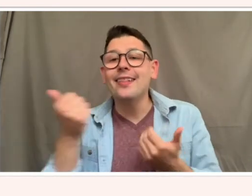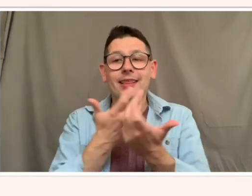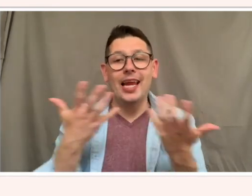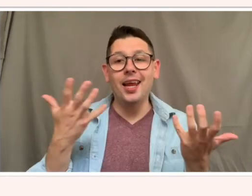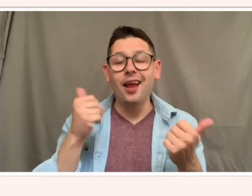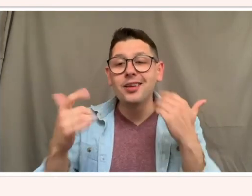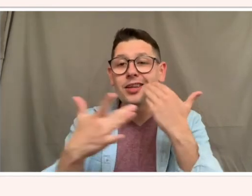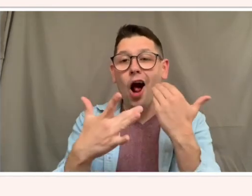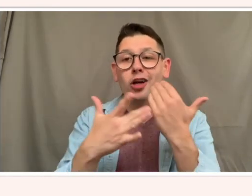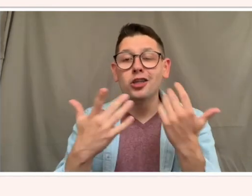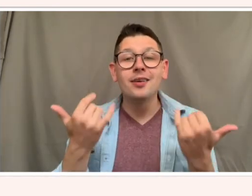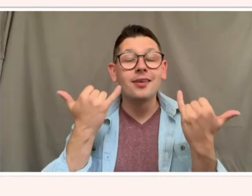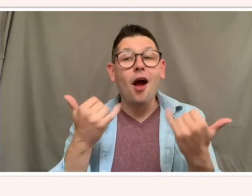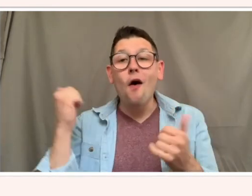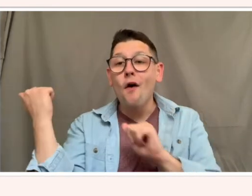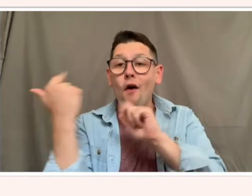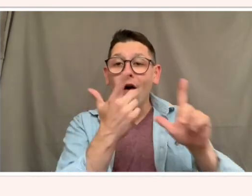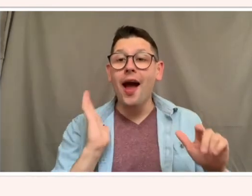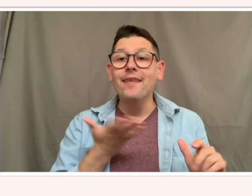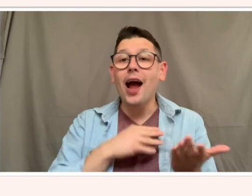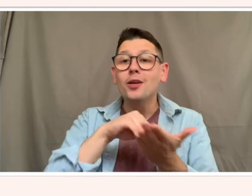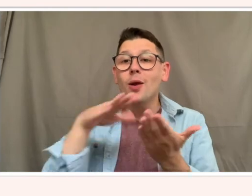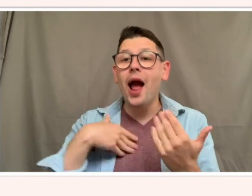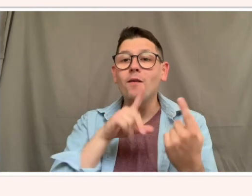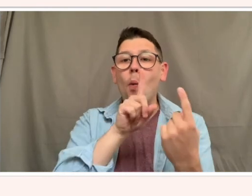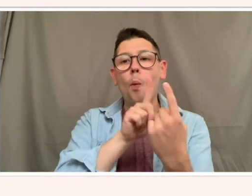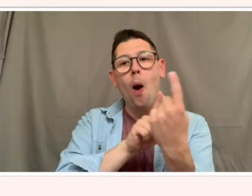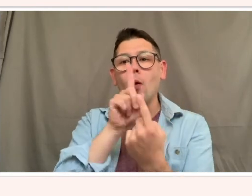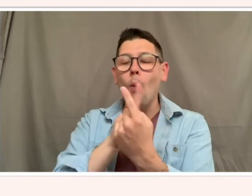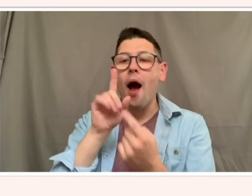Before that we barely had anything technological in the classroom,